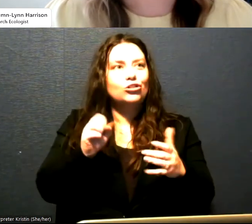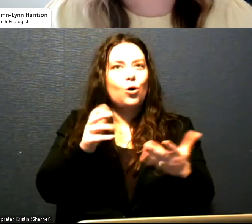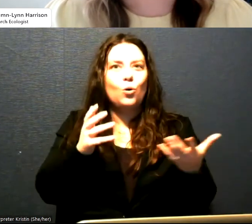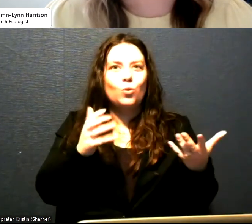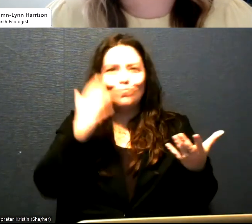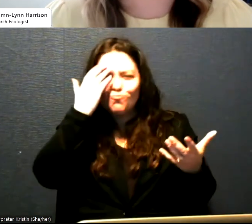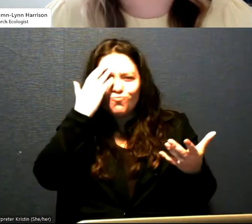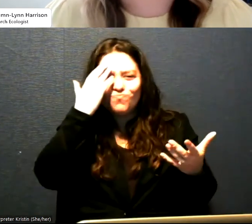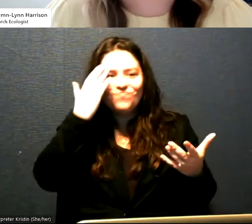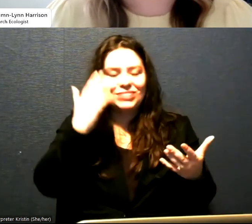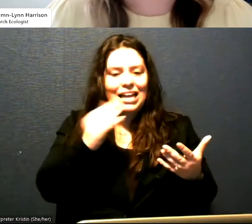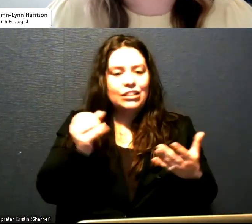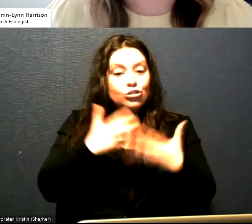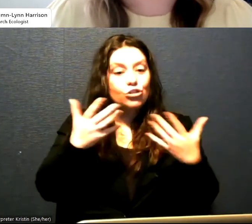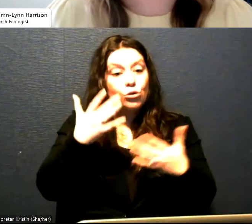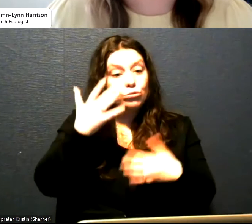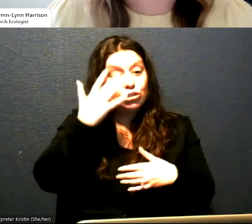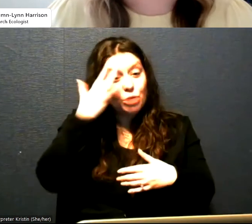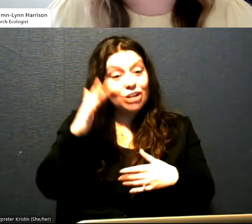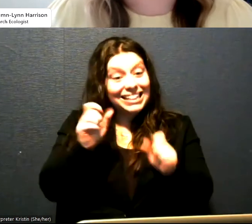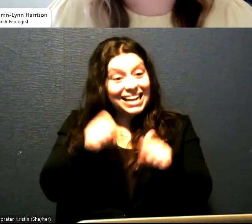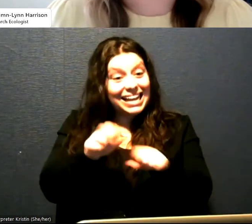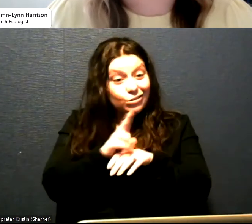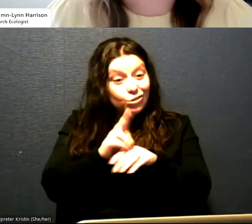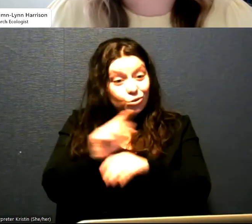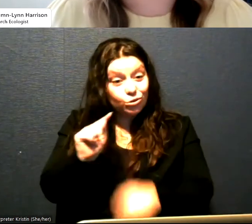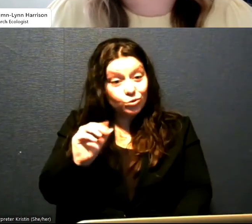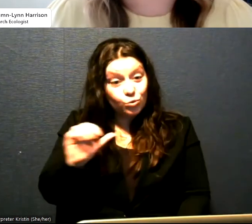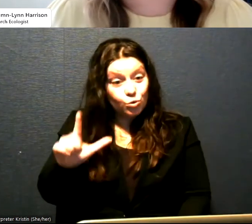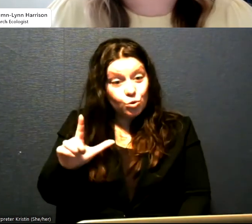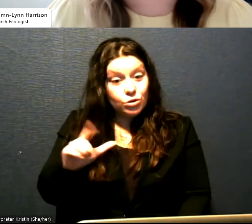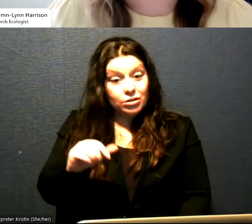so smart that they actually use tools which is unique to corvids which is what crows and